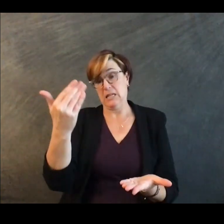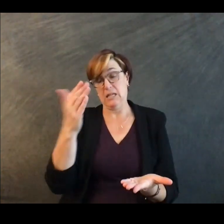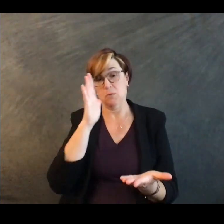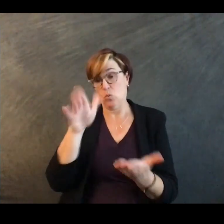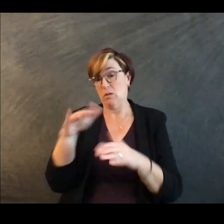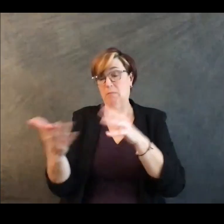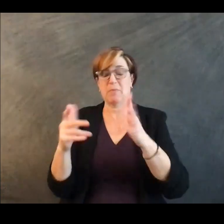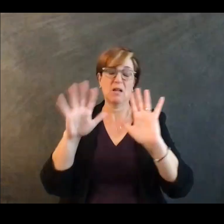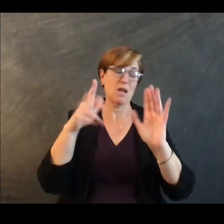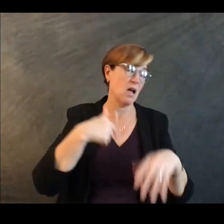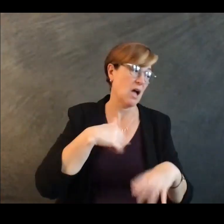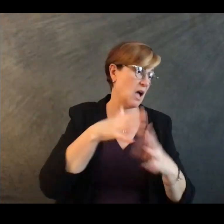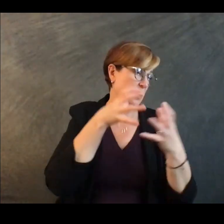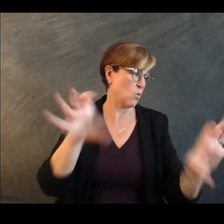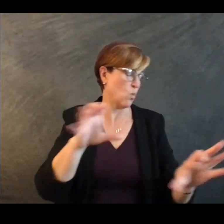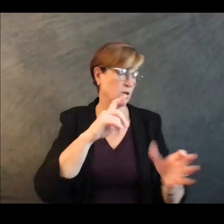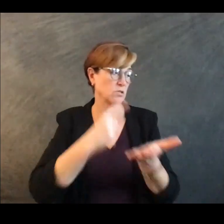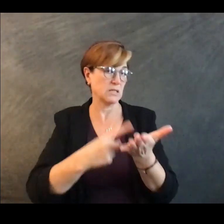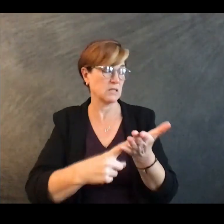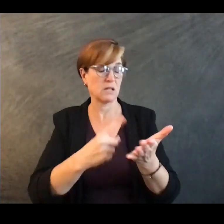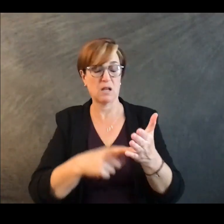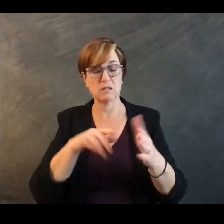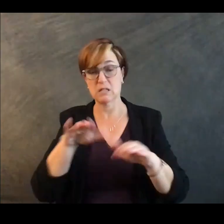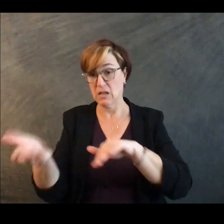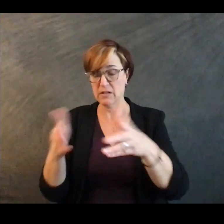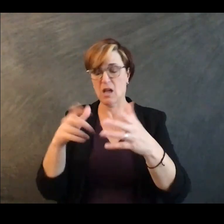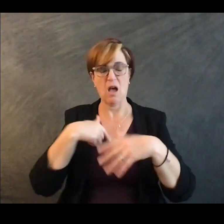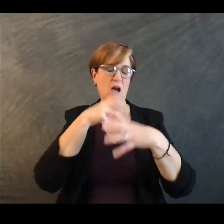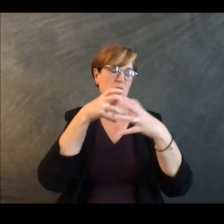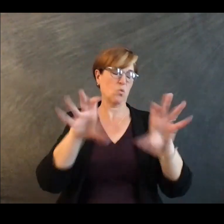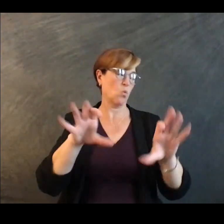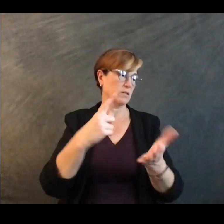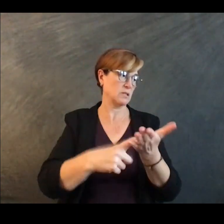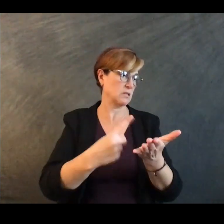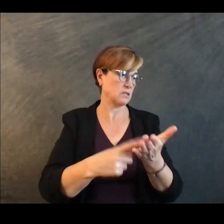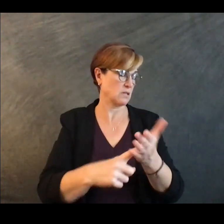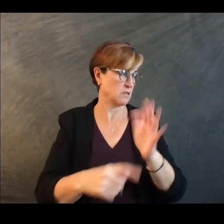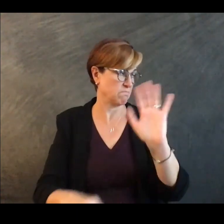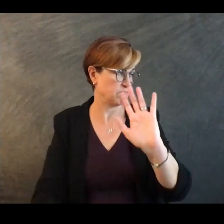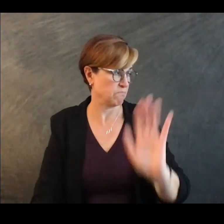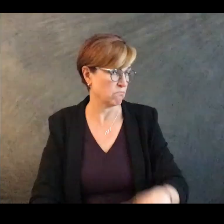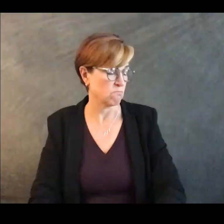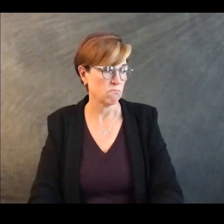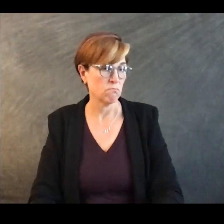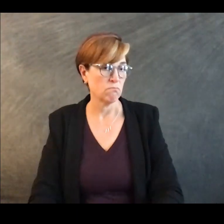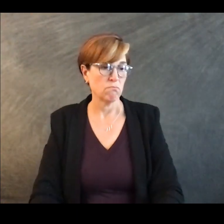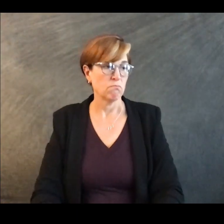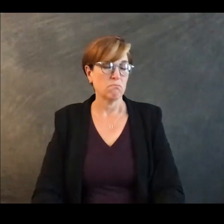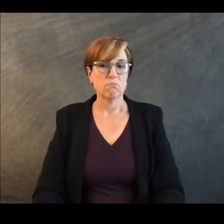to talk about it now because we just want to work and I think that people are